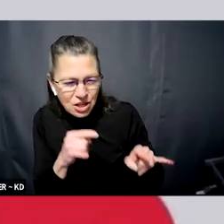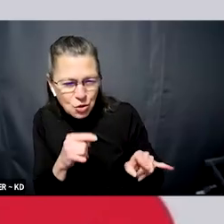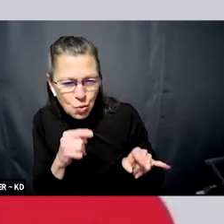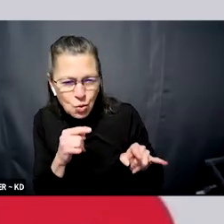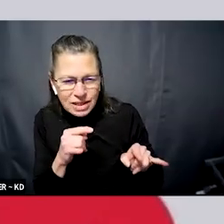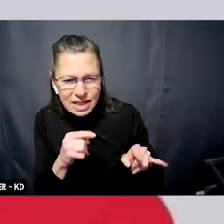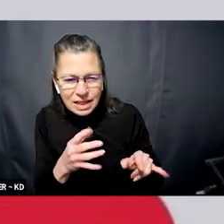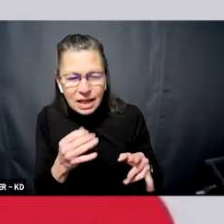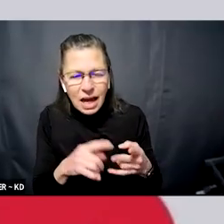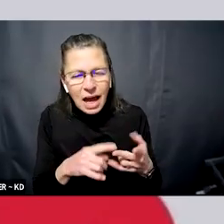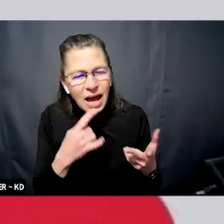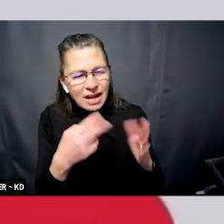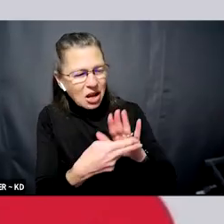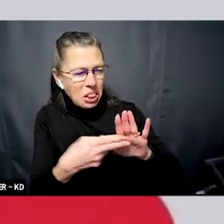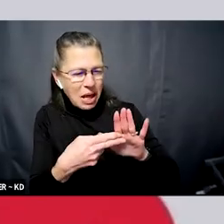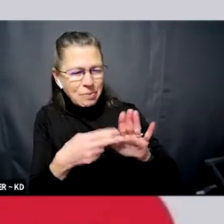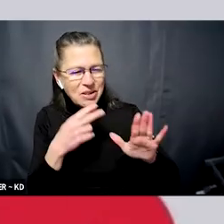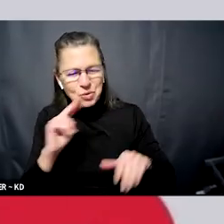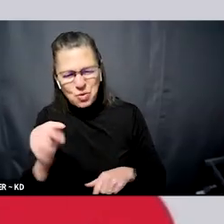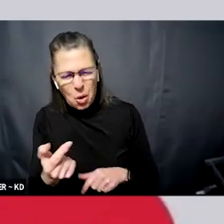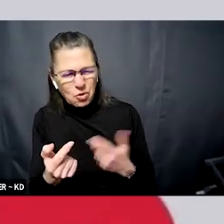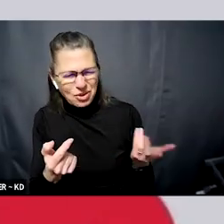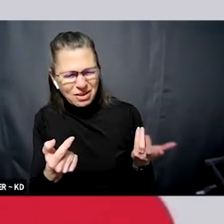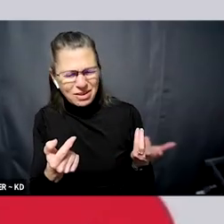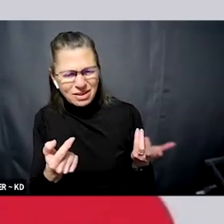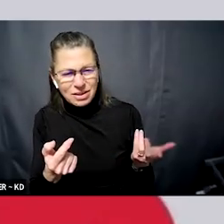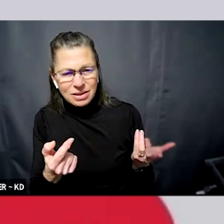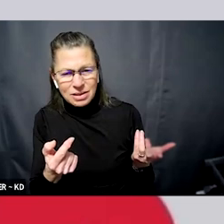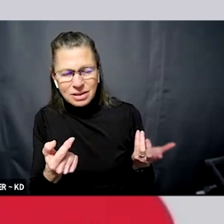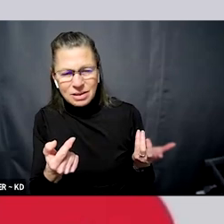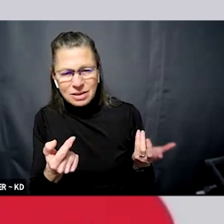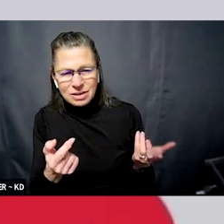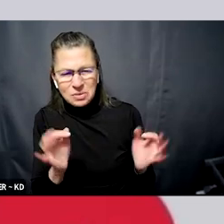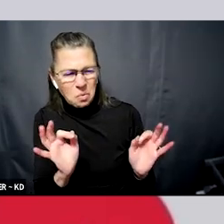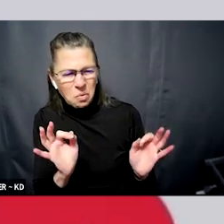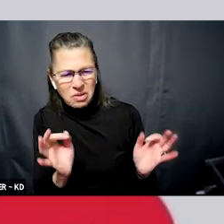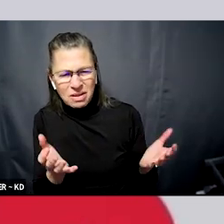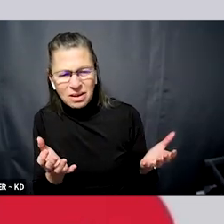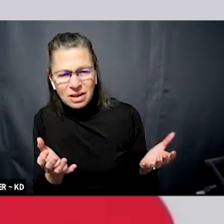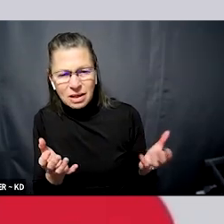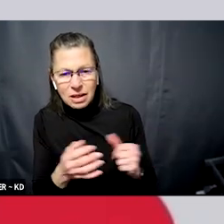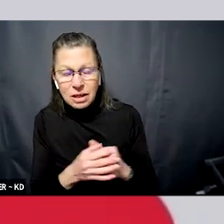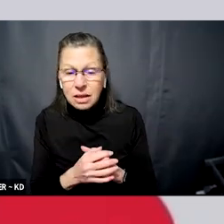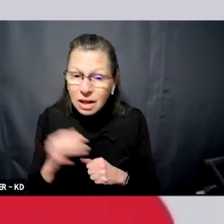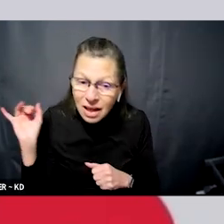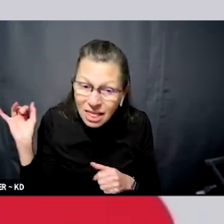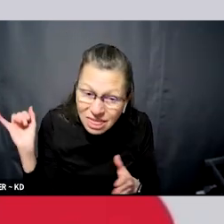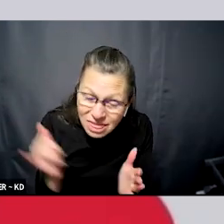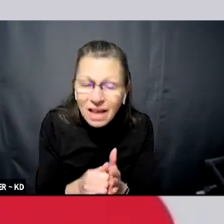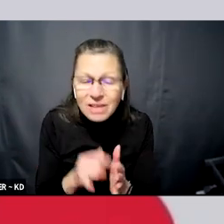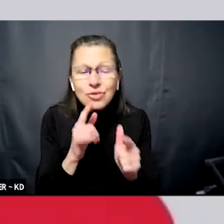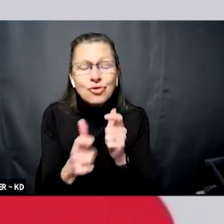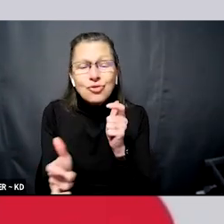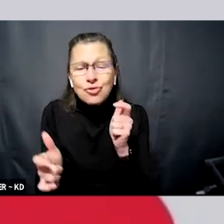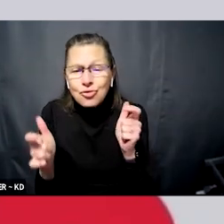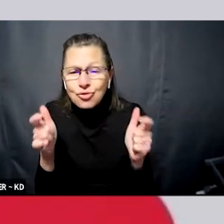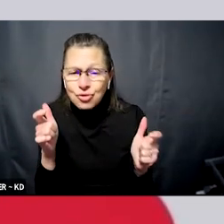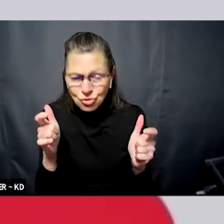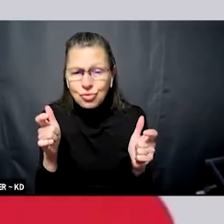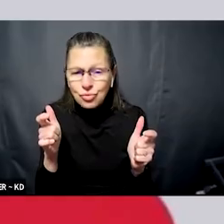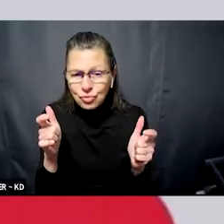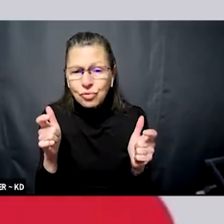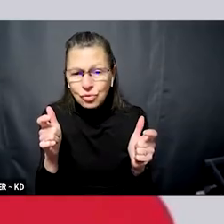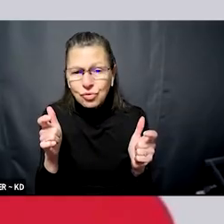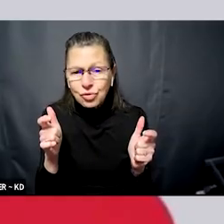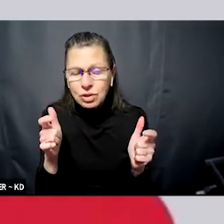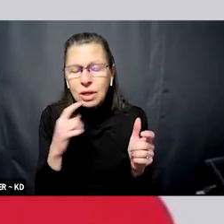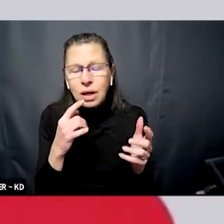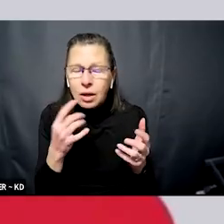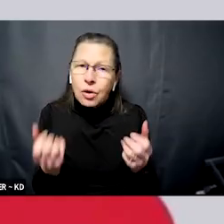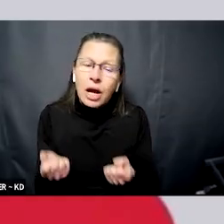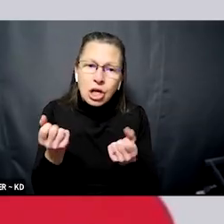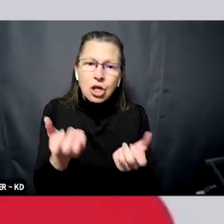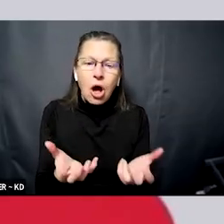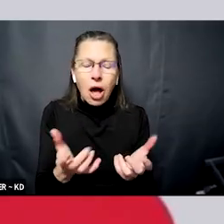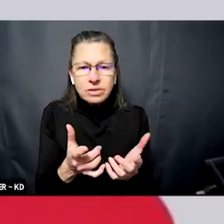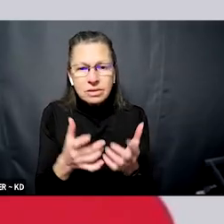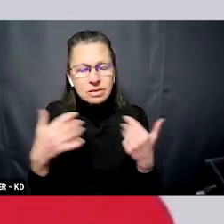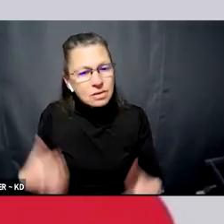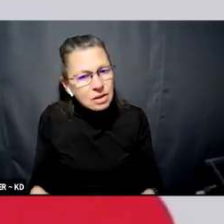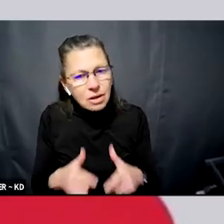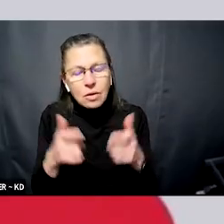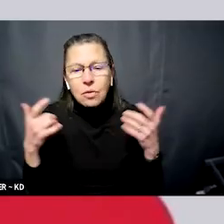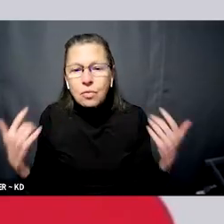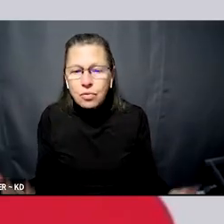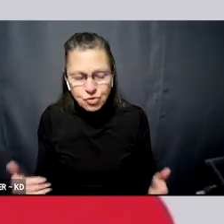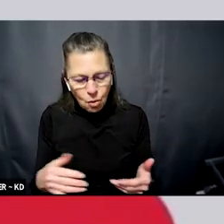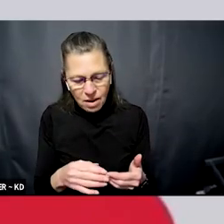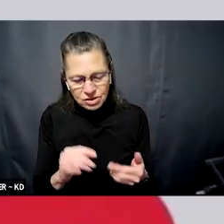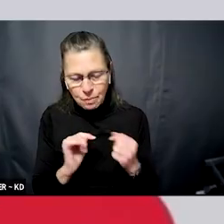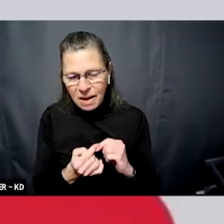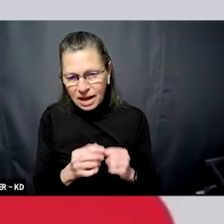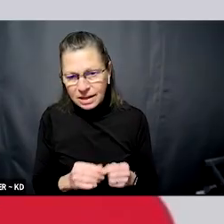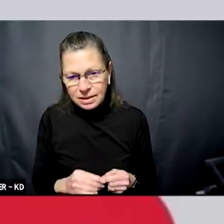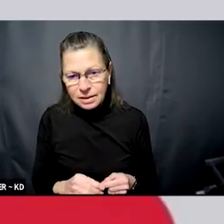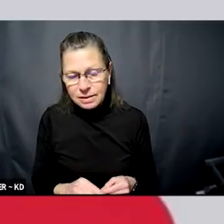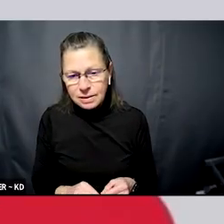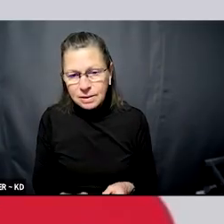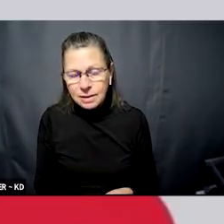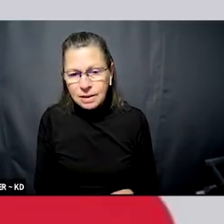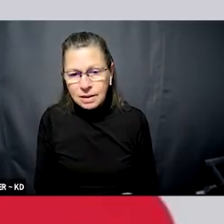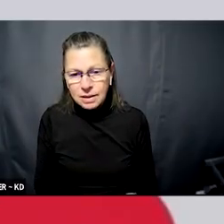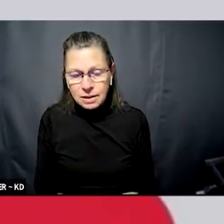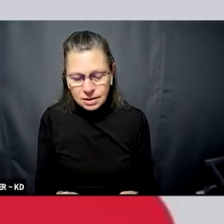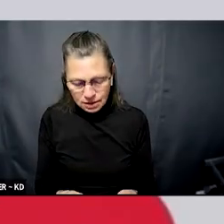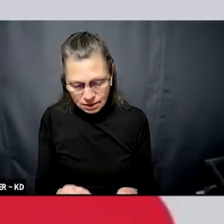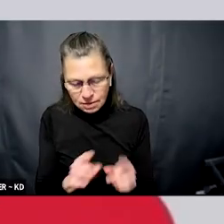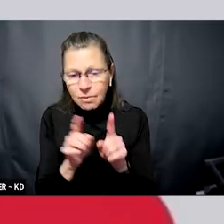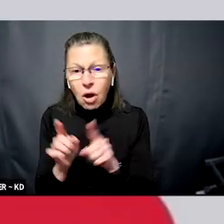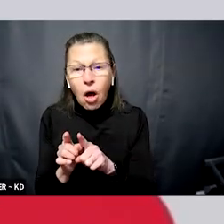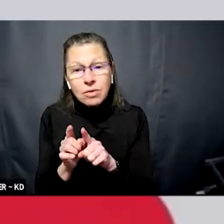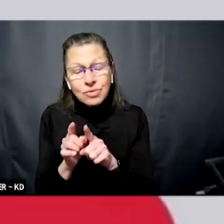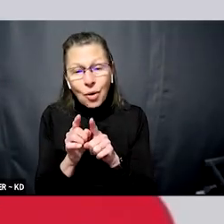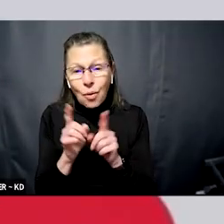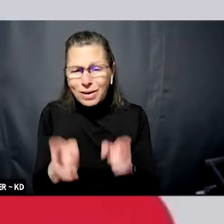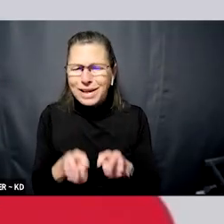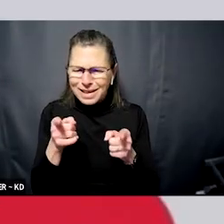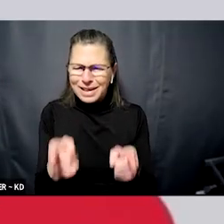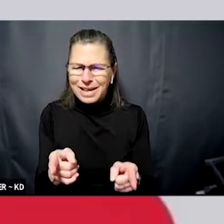no good, which is a huge amount of, which causes a huge amount of, pain. But also in the moment,